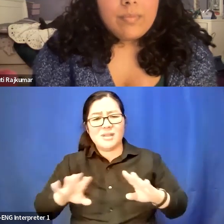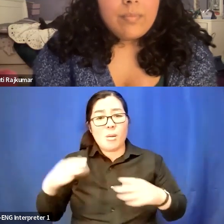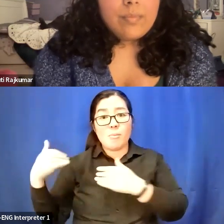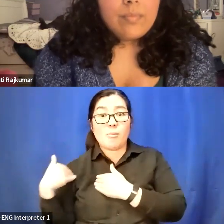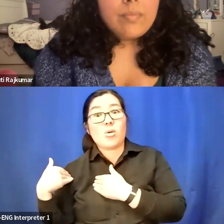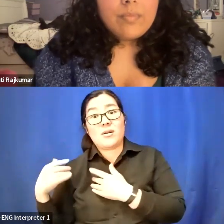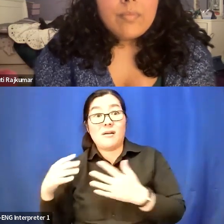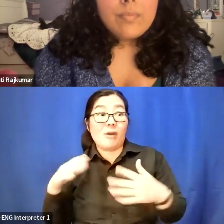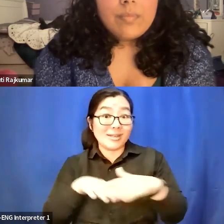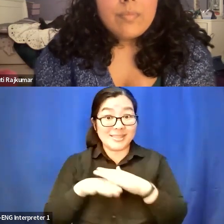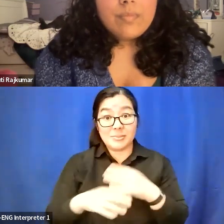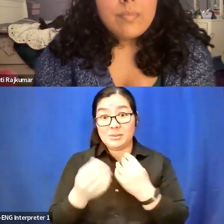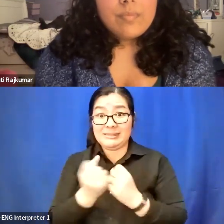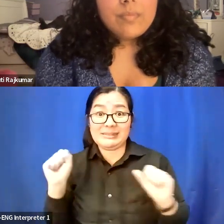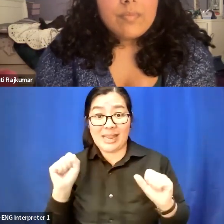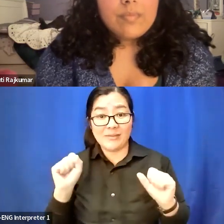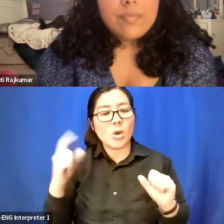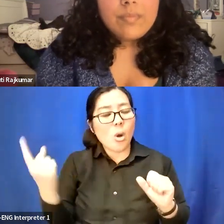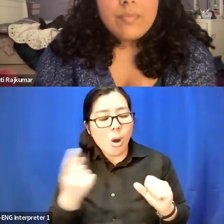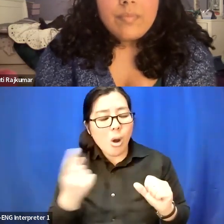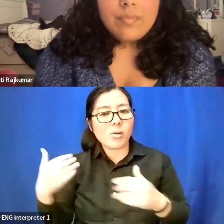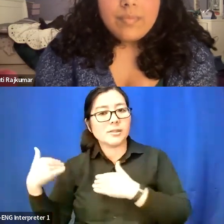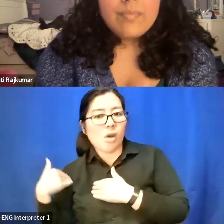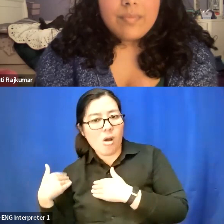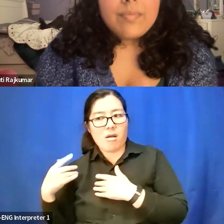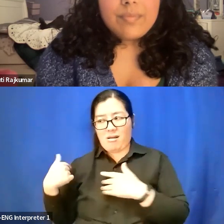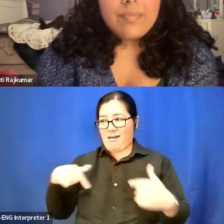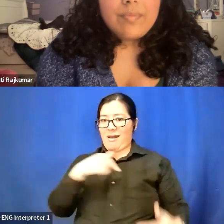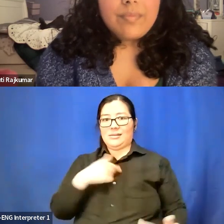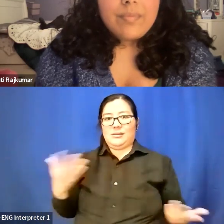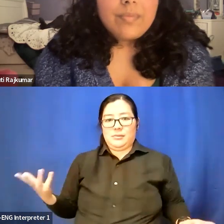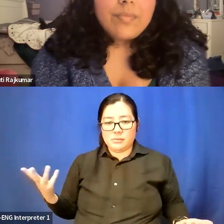and safety almost always falls to us, when that shouldn't be the case,